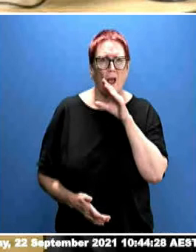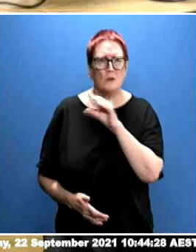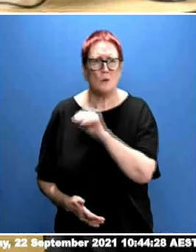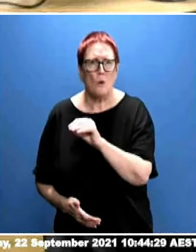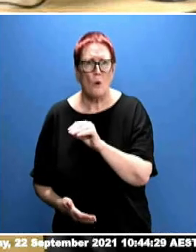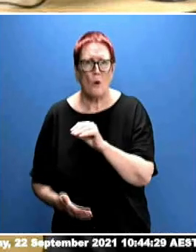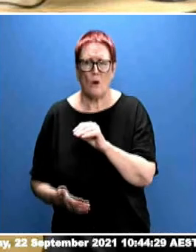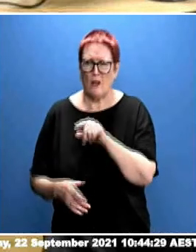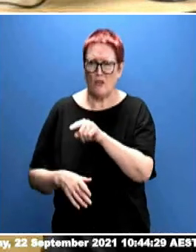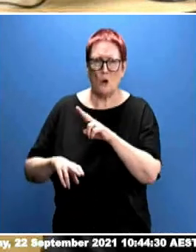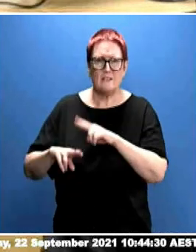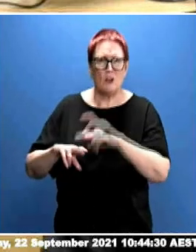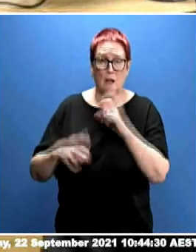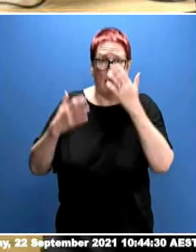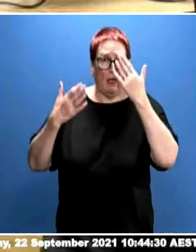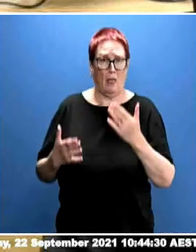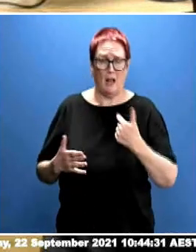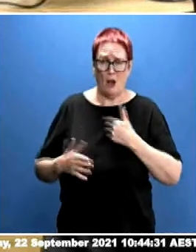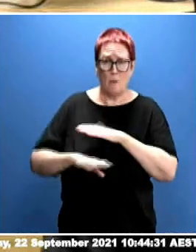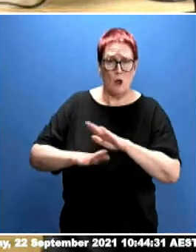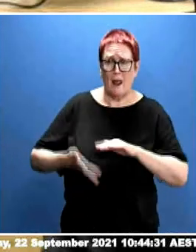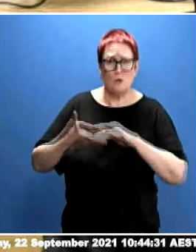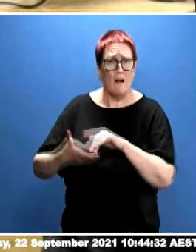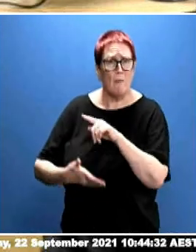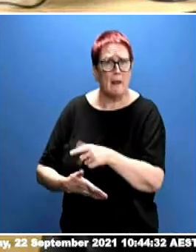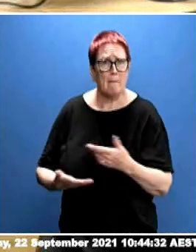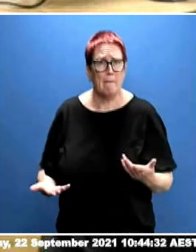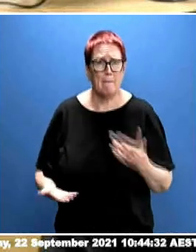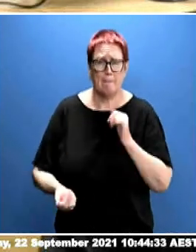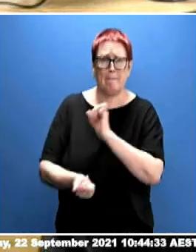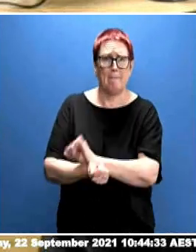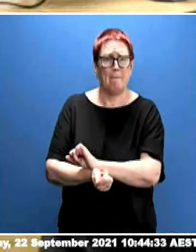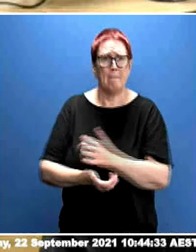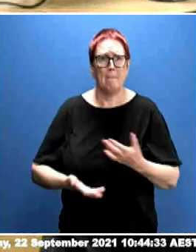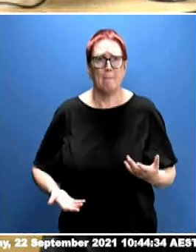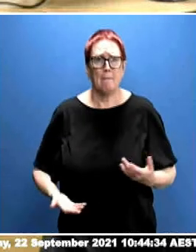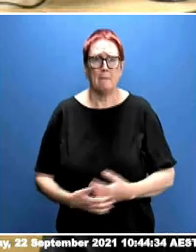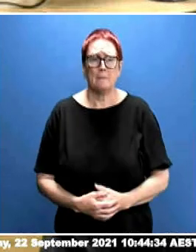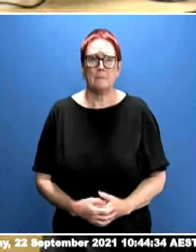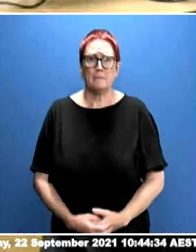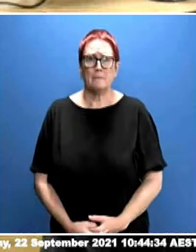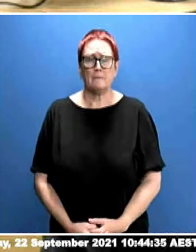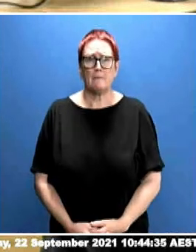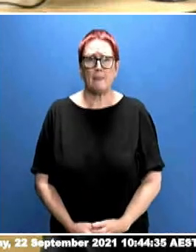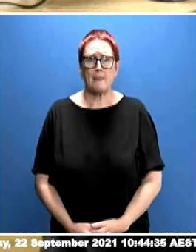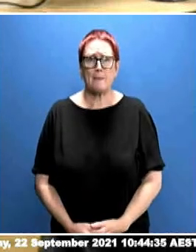really know a lot and we could have really helped ..... yeah.